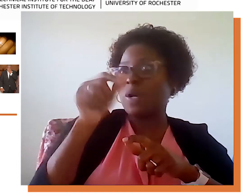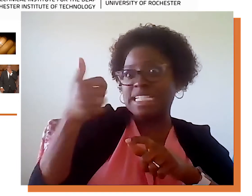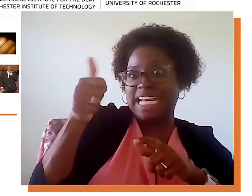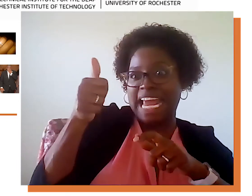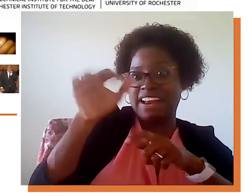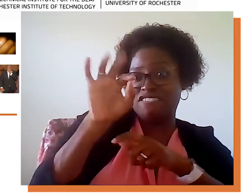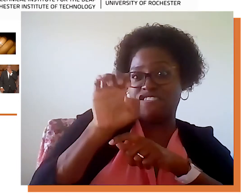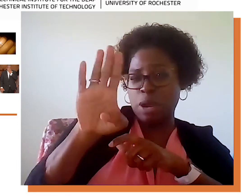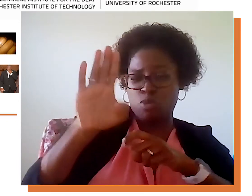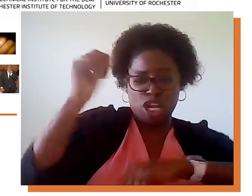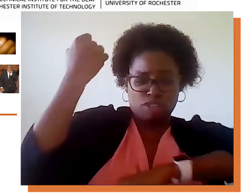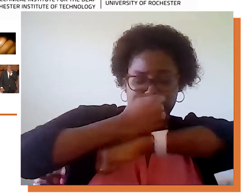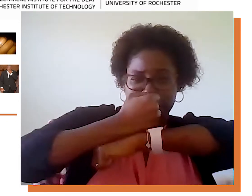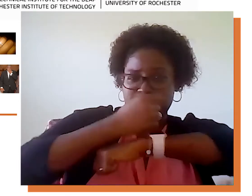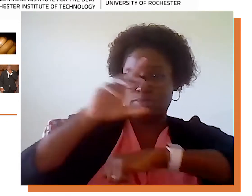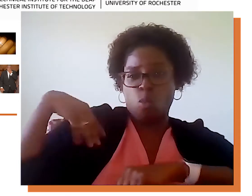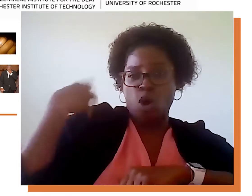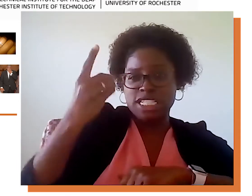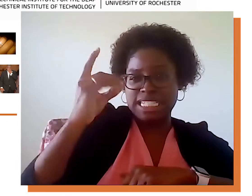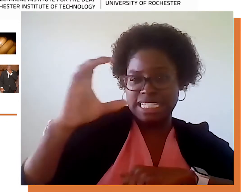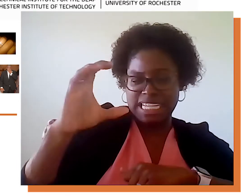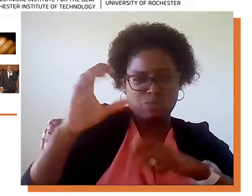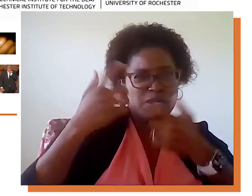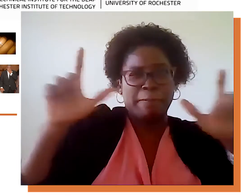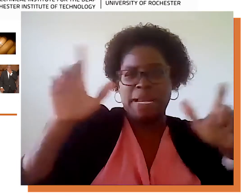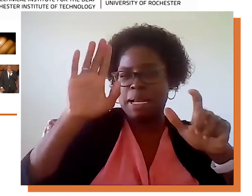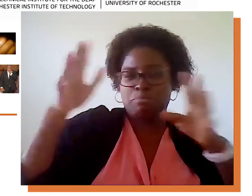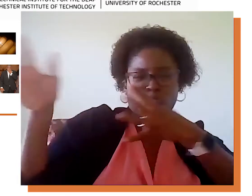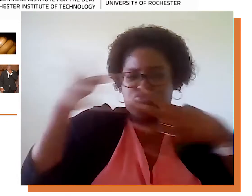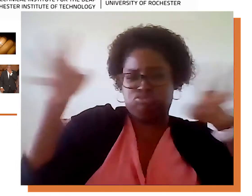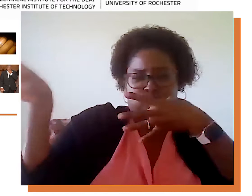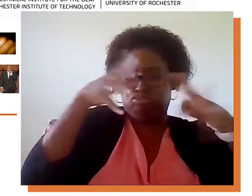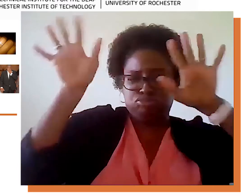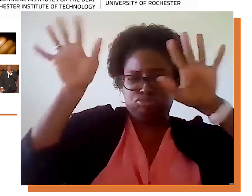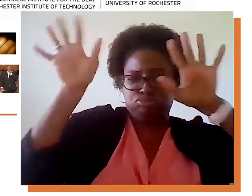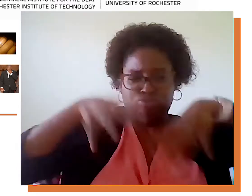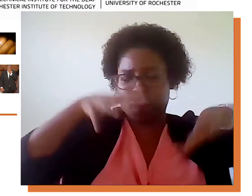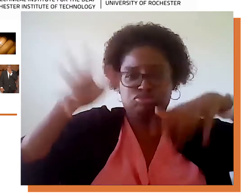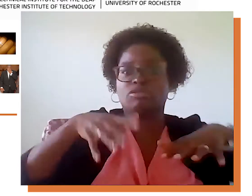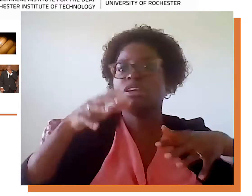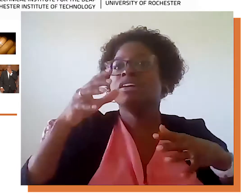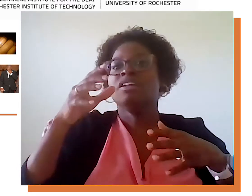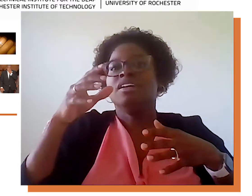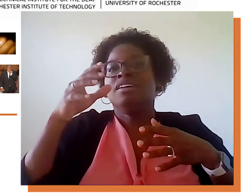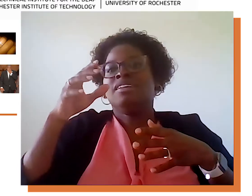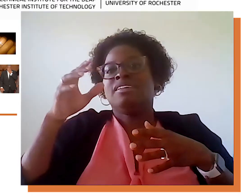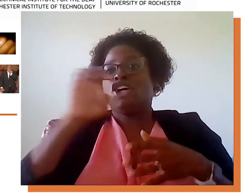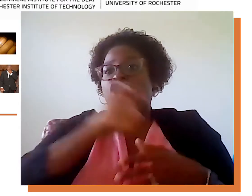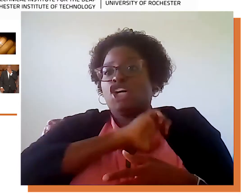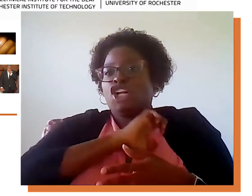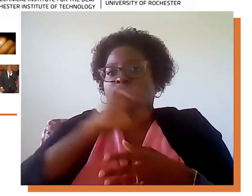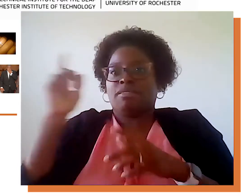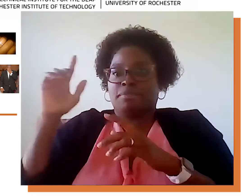February 2010 was when there was a huge snowstorm in Washington, D.C.